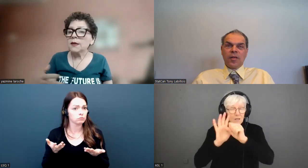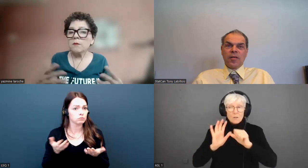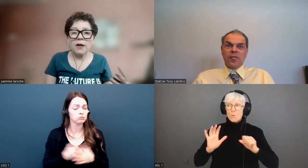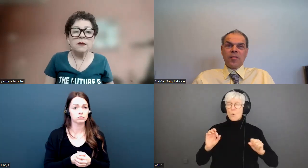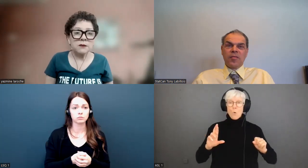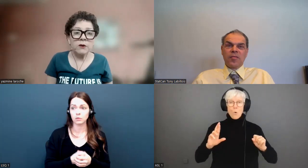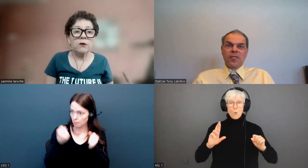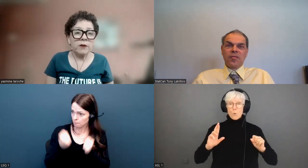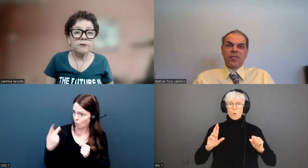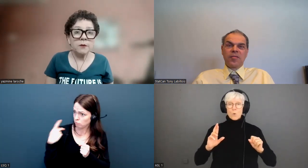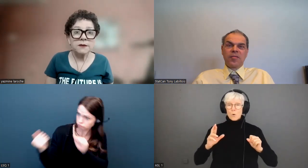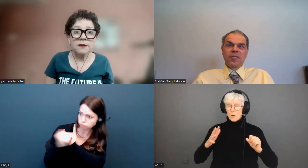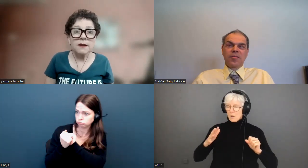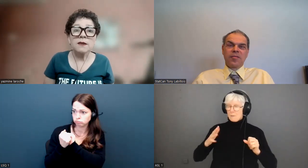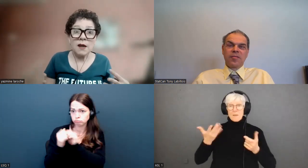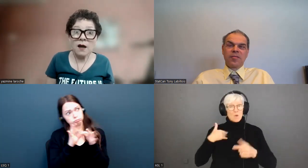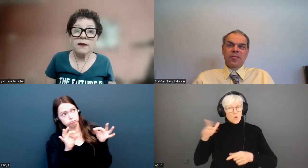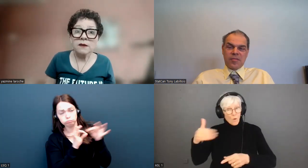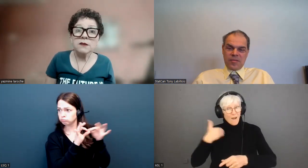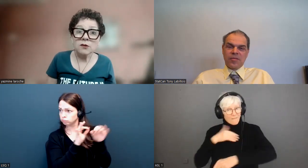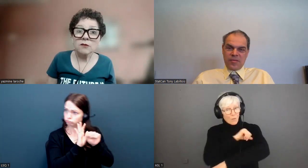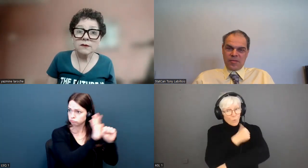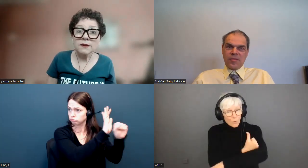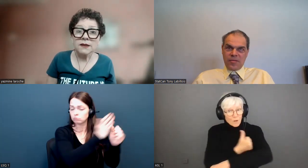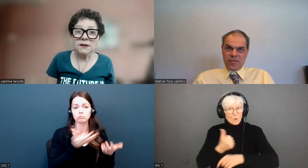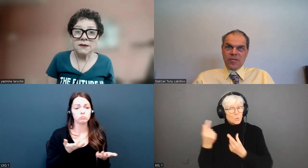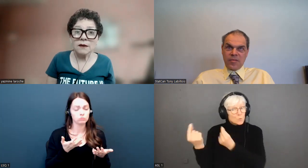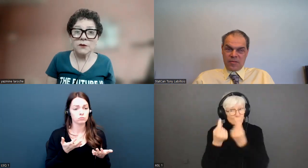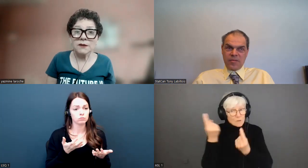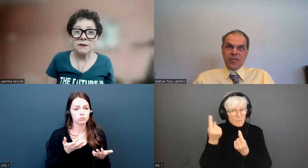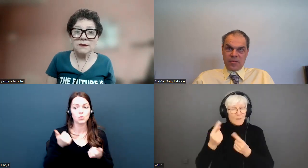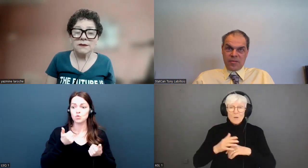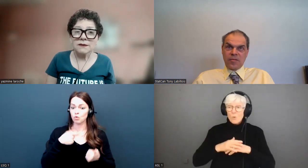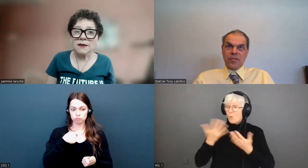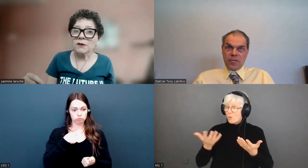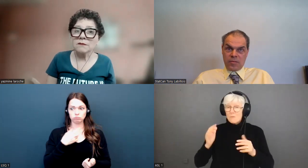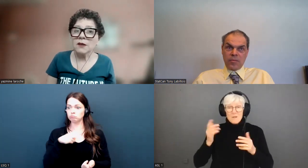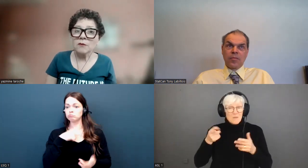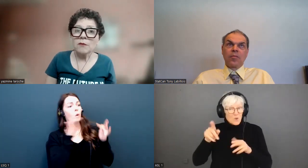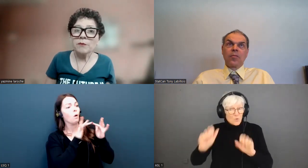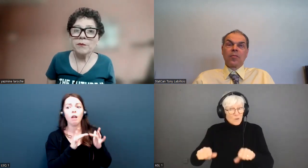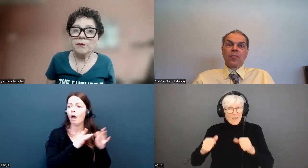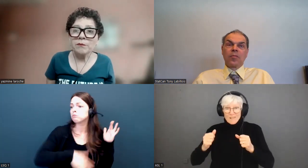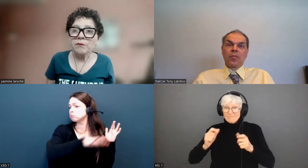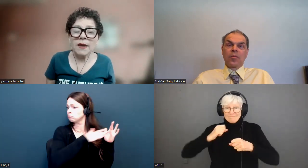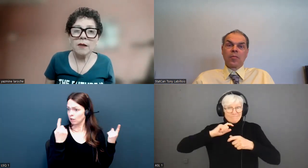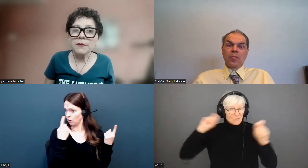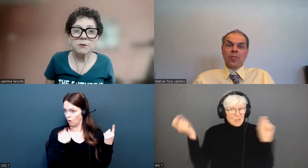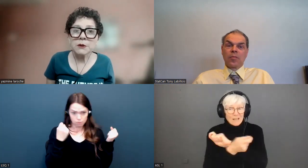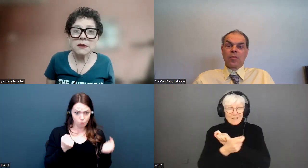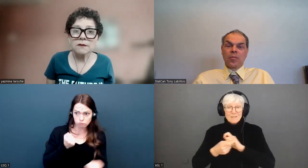in my sphere of influence that I can do that would that would you know help this person